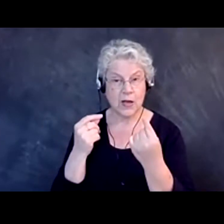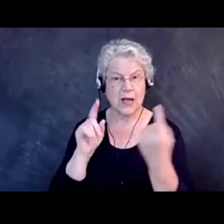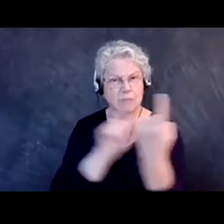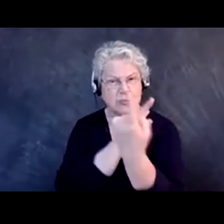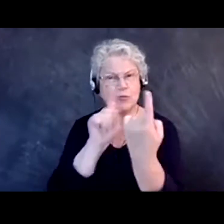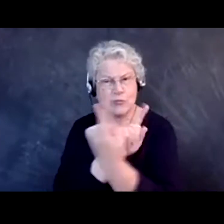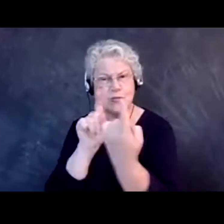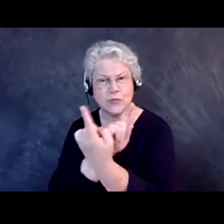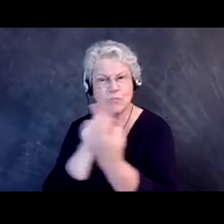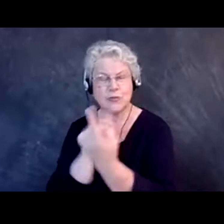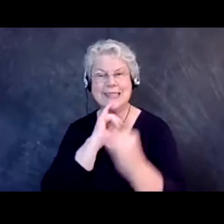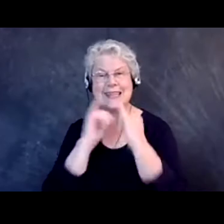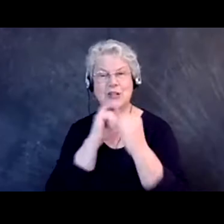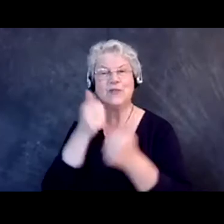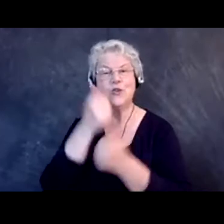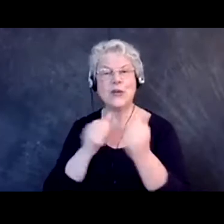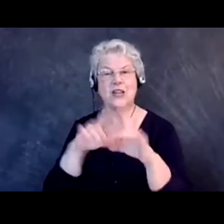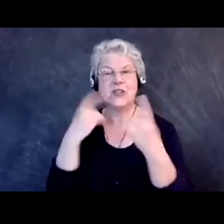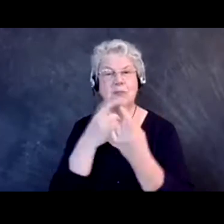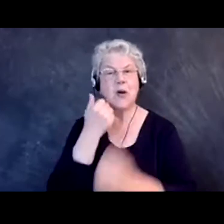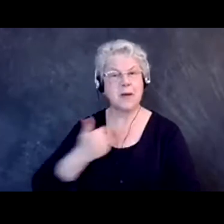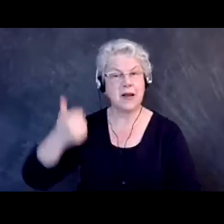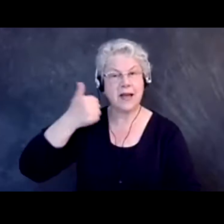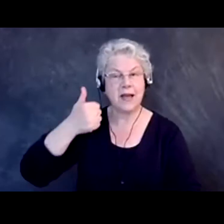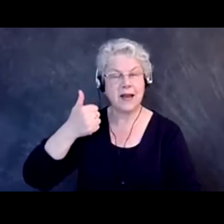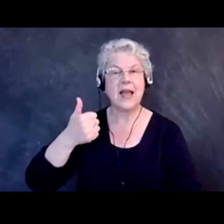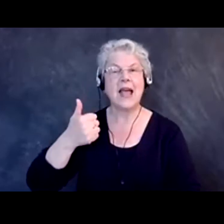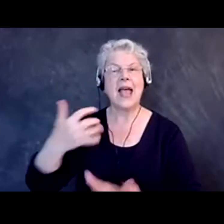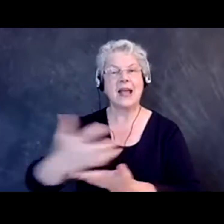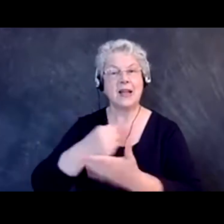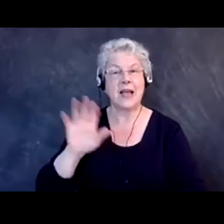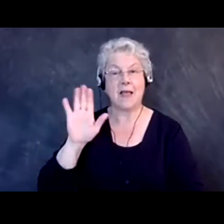department heads, and, you know, collect their plans, because a lot of really good work has